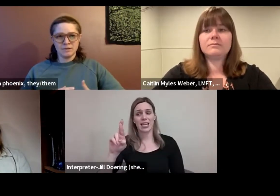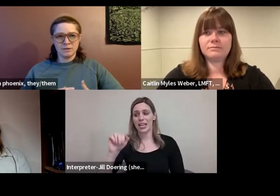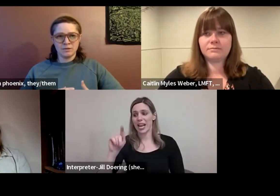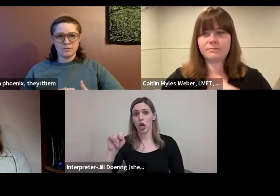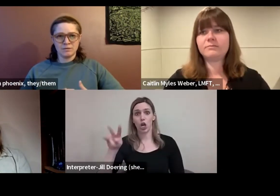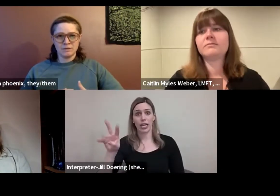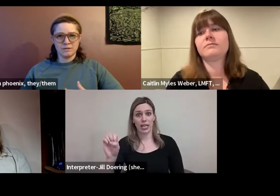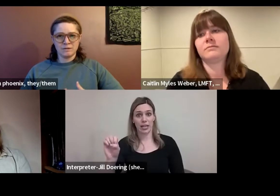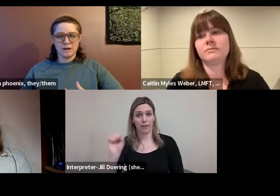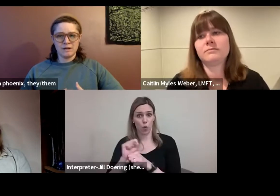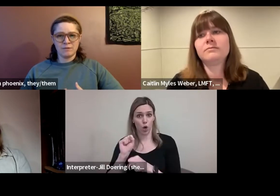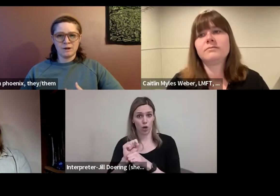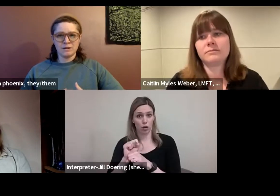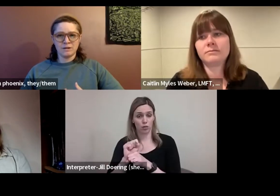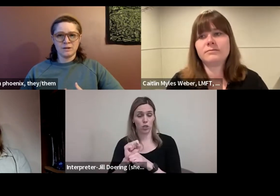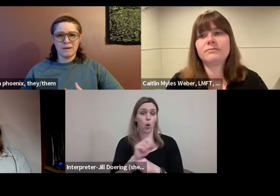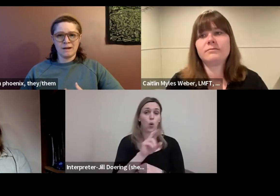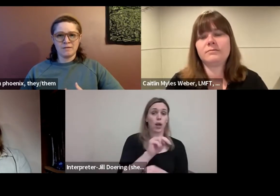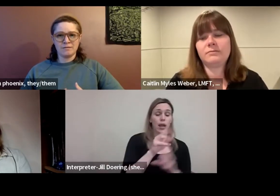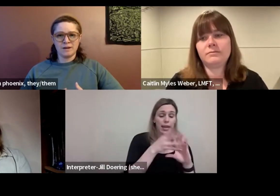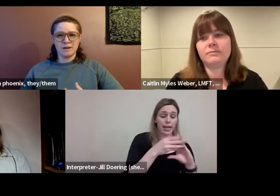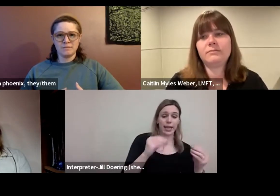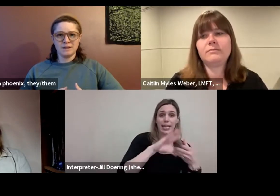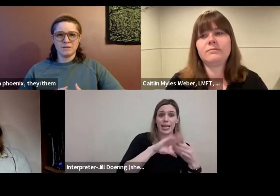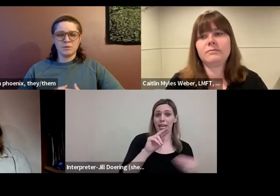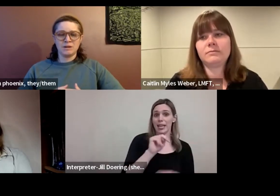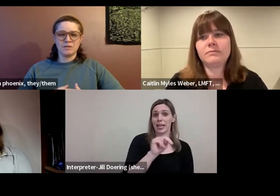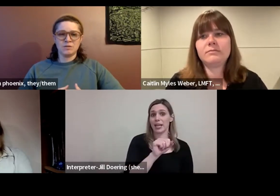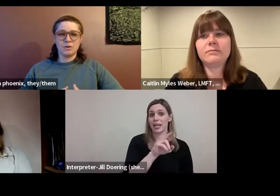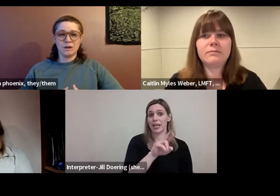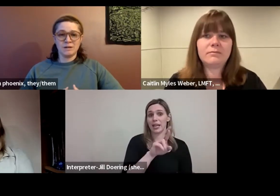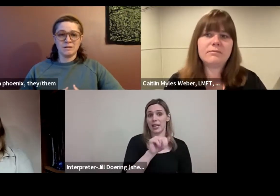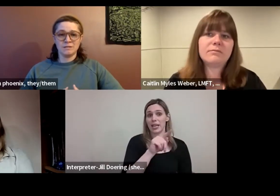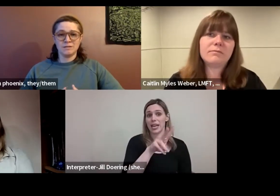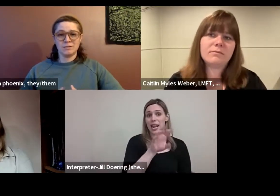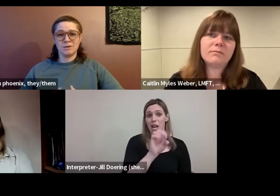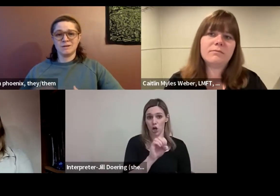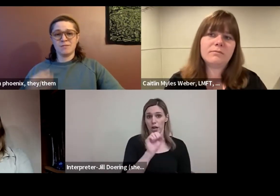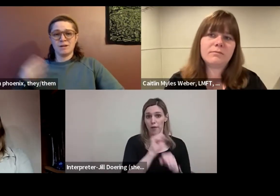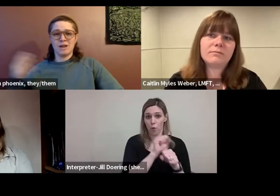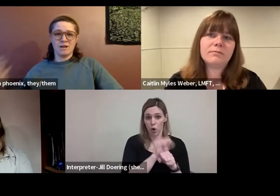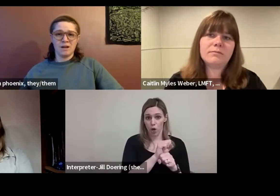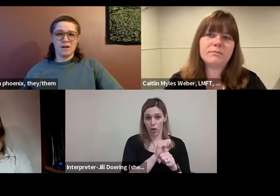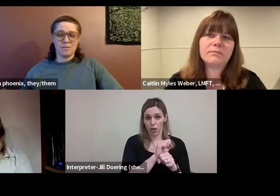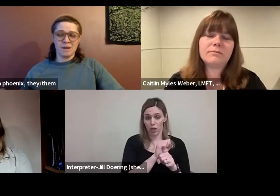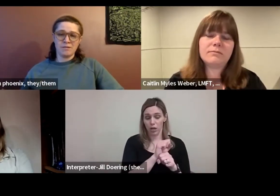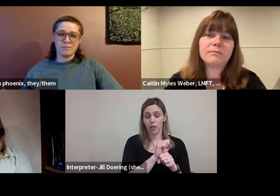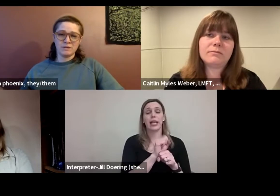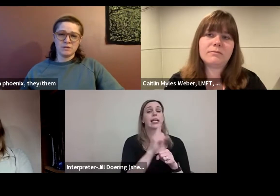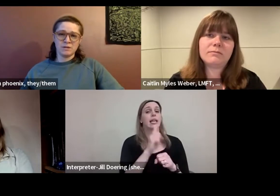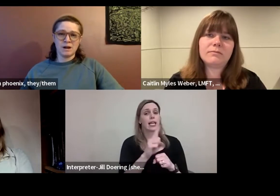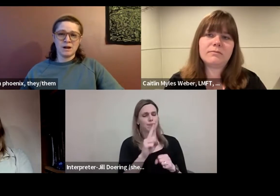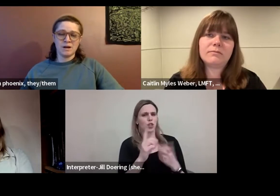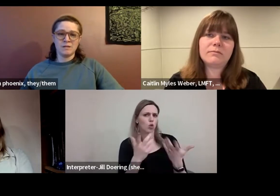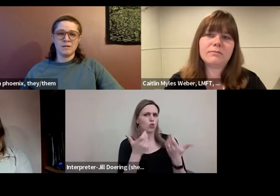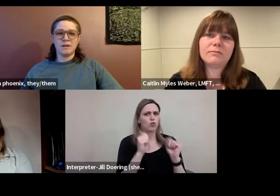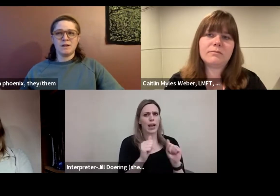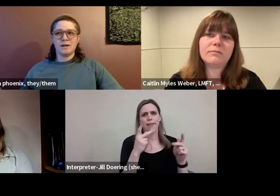So narrative work is all about exploring stories, stories that we're caring about what's going on,